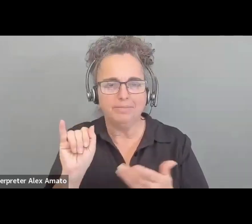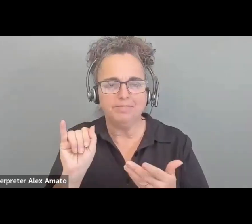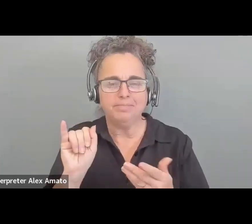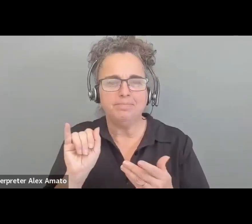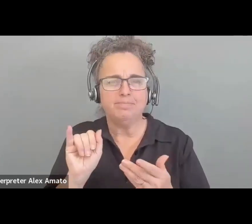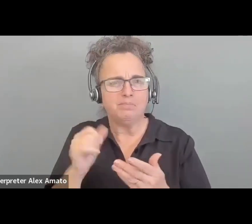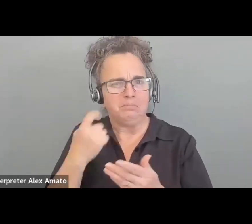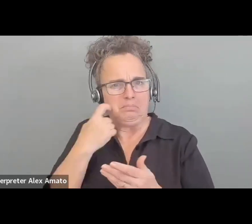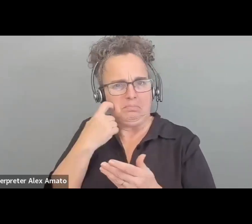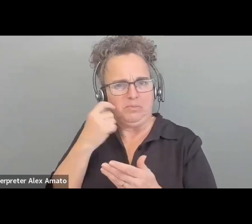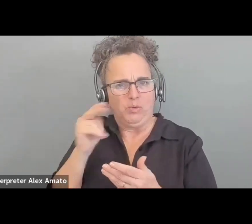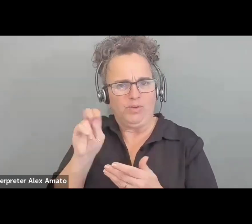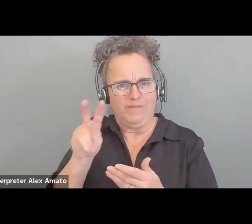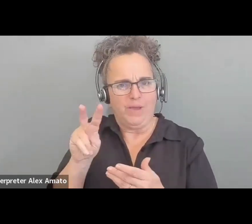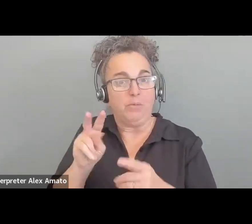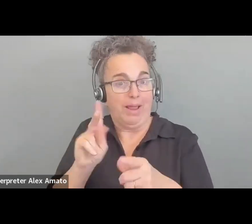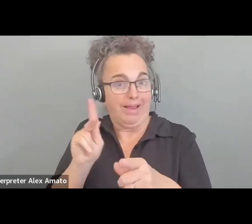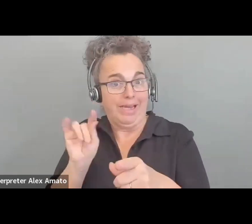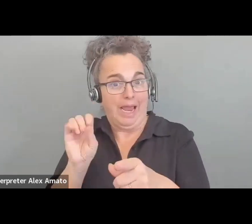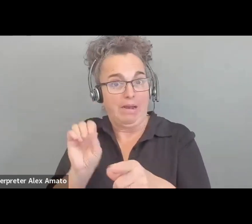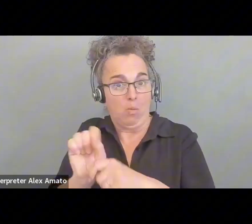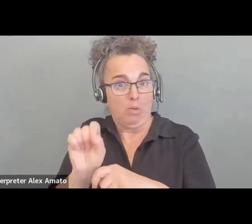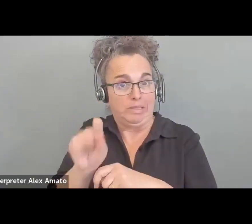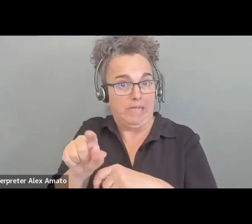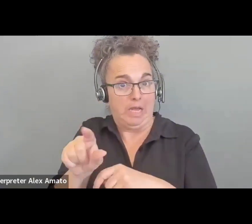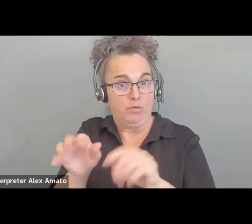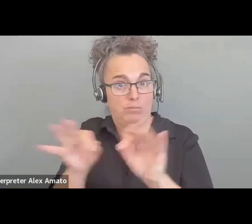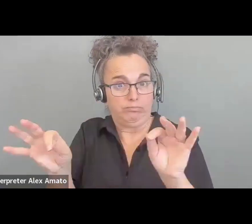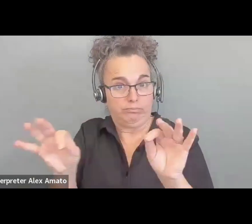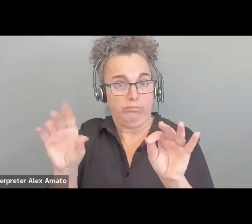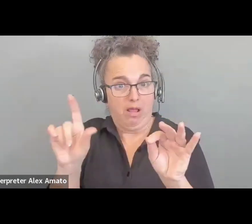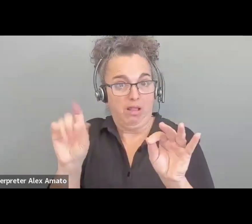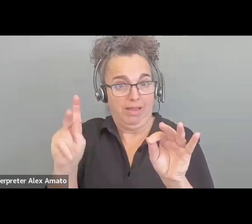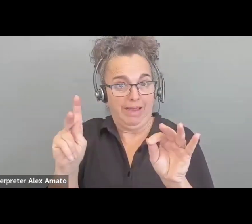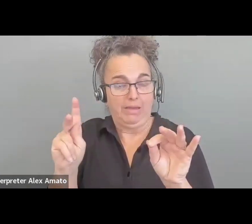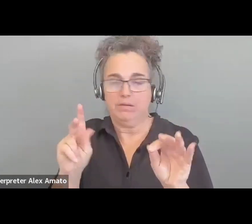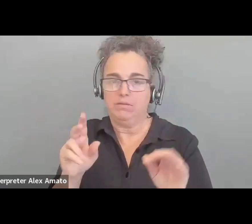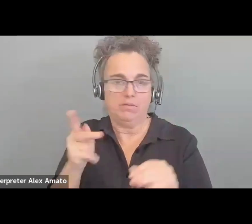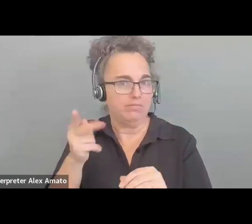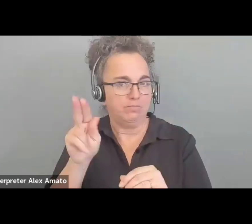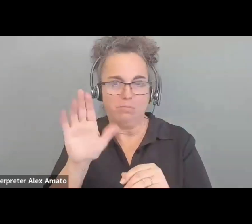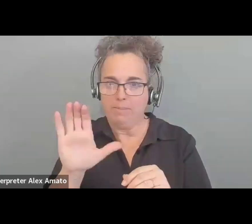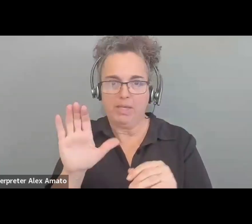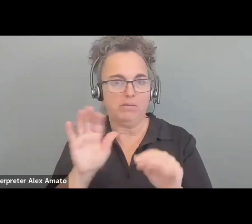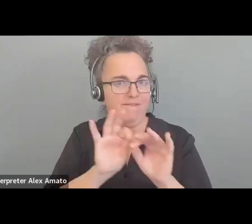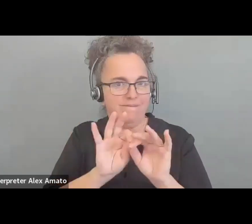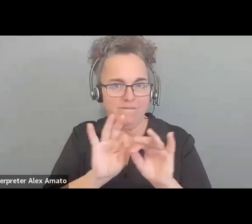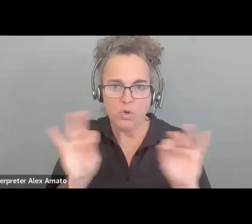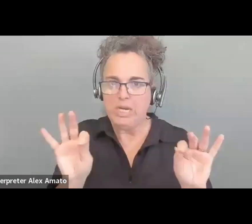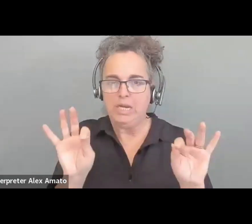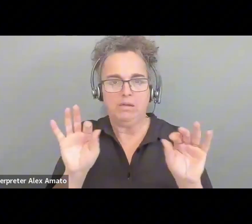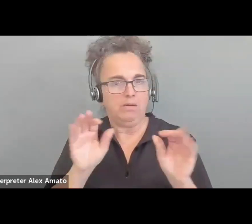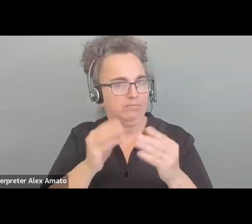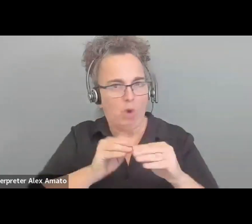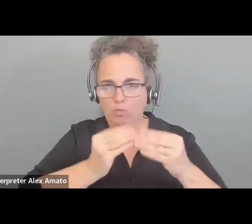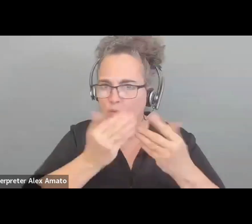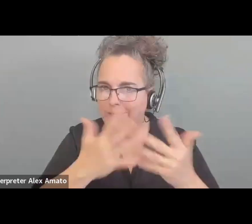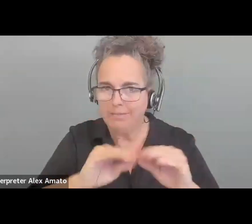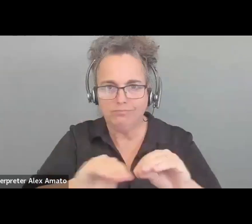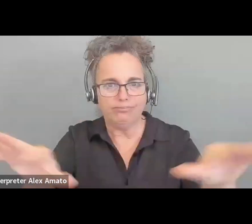and Kate, I can get you that link afterwards. That is public, free, out there. It's part of our learning environment